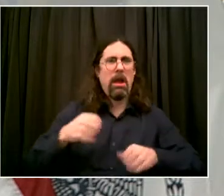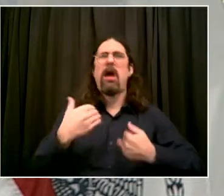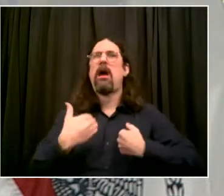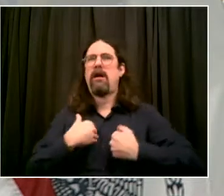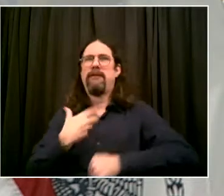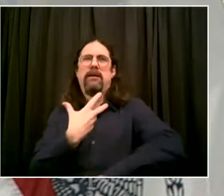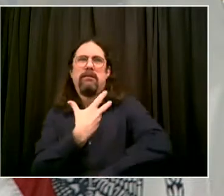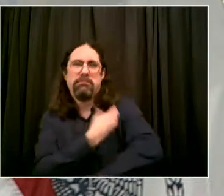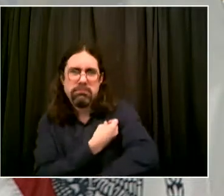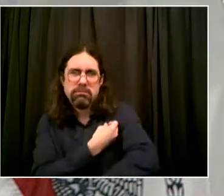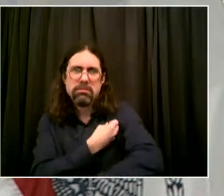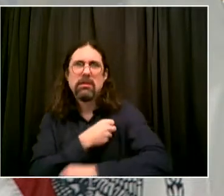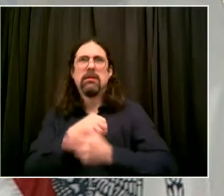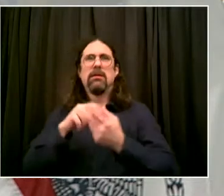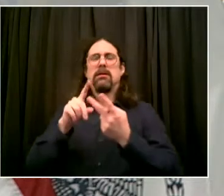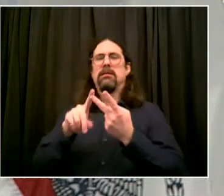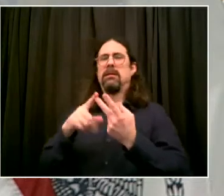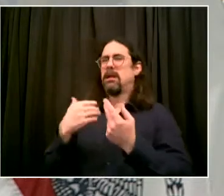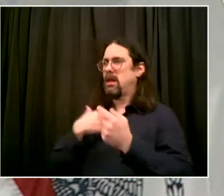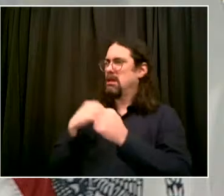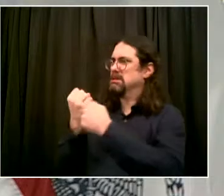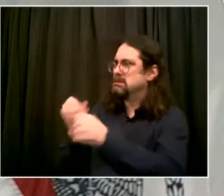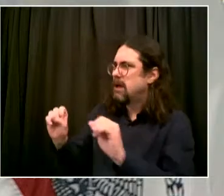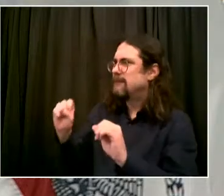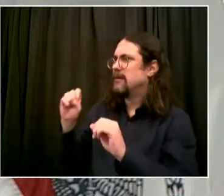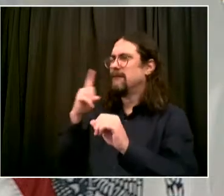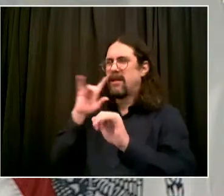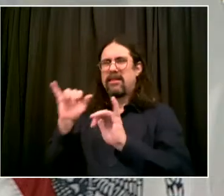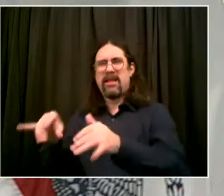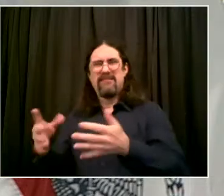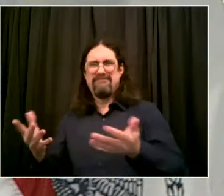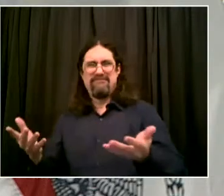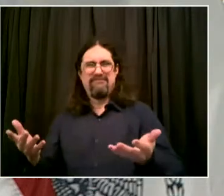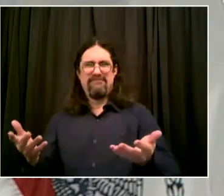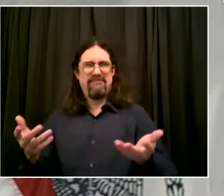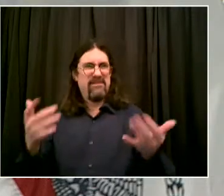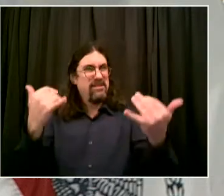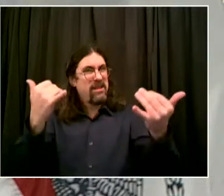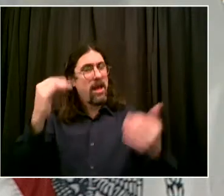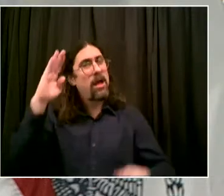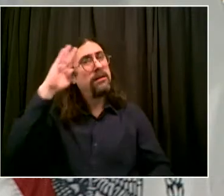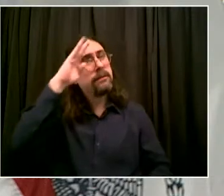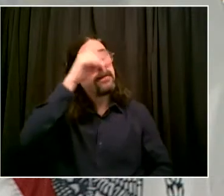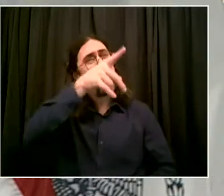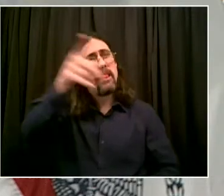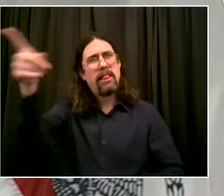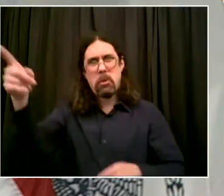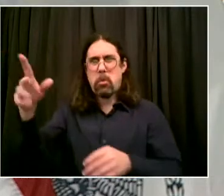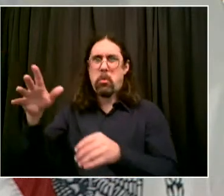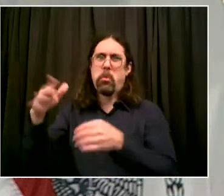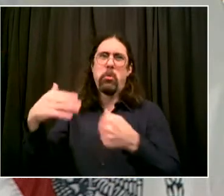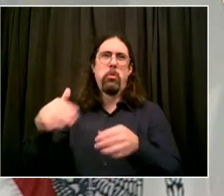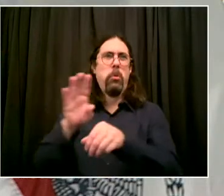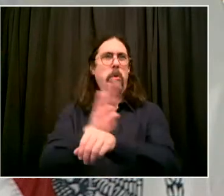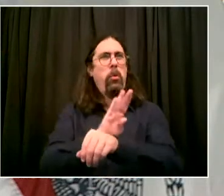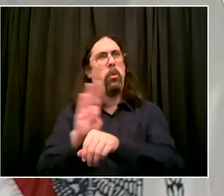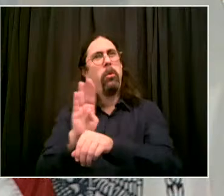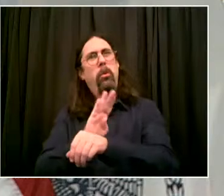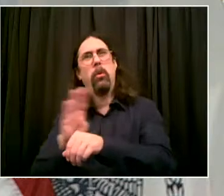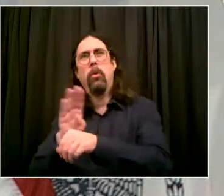A LOT, A LOT MORE PEOPLE E IN THE HOSPITAL, NEWBERRY AND WE ARE E ARWEING ABOUT. I DON'T LIKE THE NOTION ABOUT US THINKING ABOUT BIG GATHERINGS